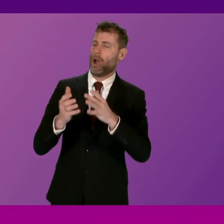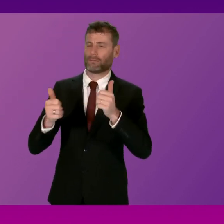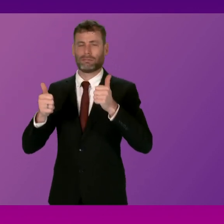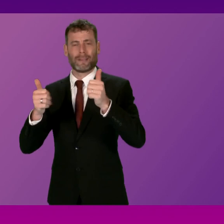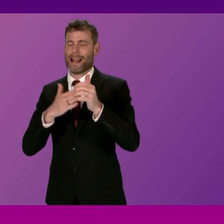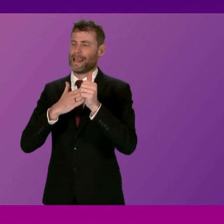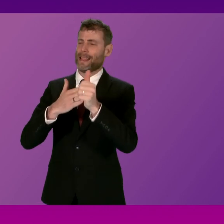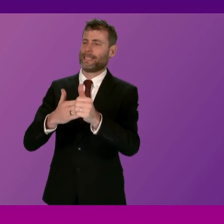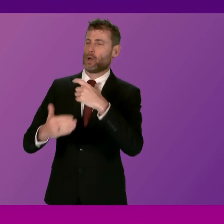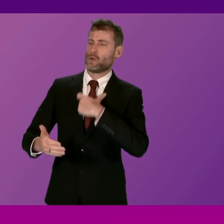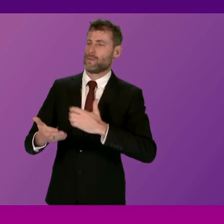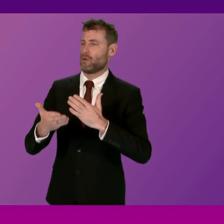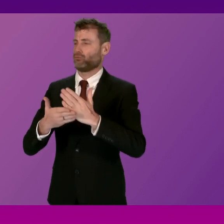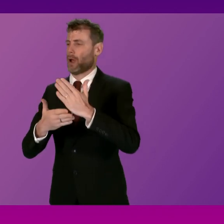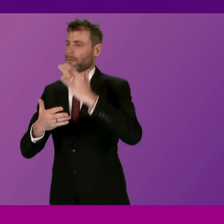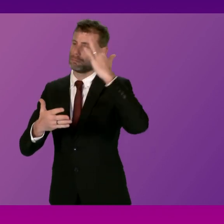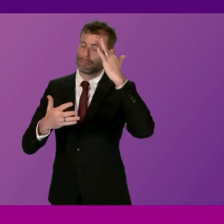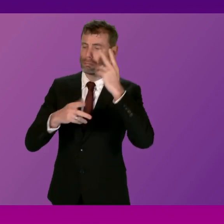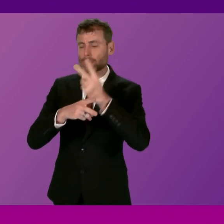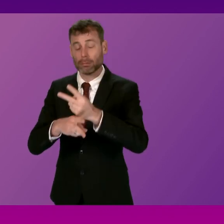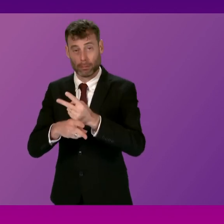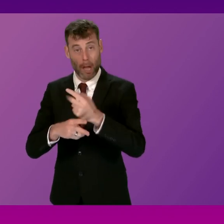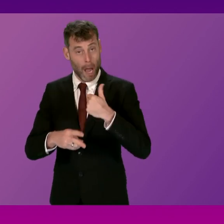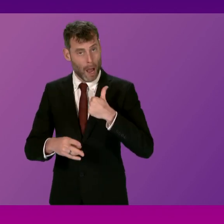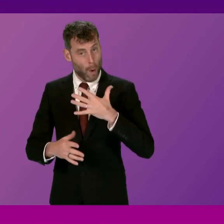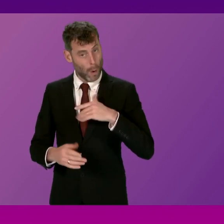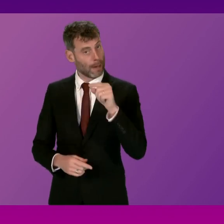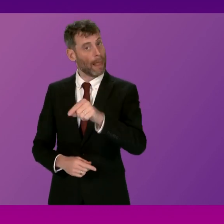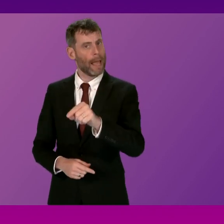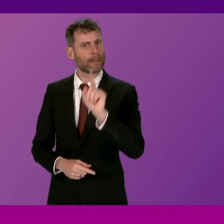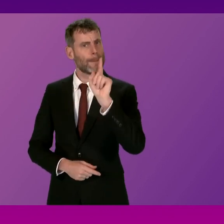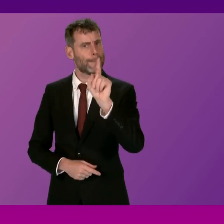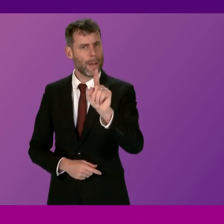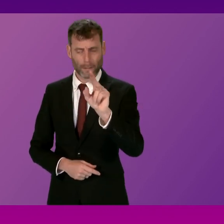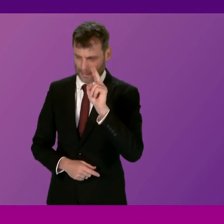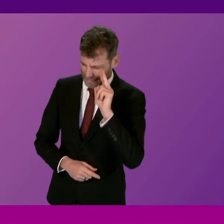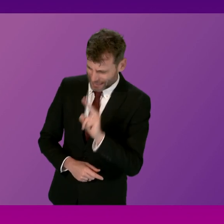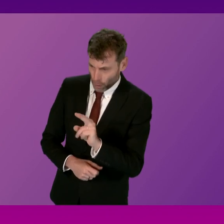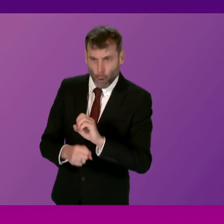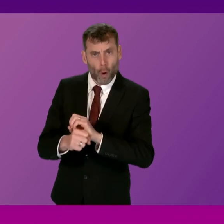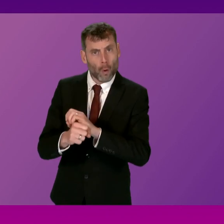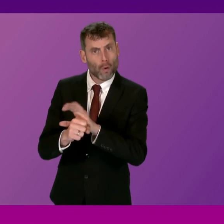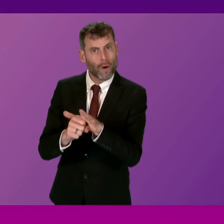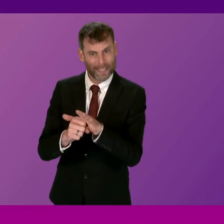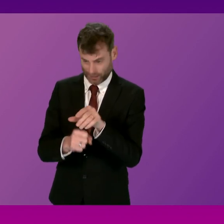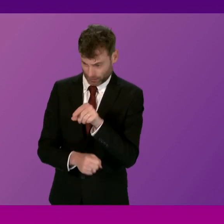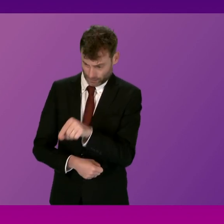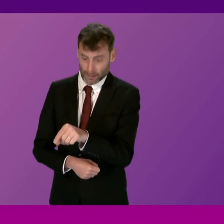I agree, but we need to take this opportunity to consider the consequences of a pandemic and human rights violations.